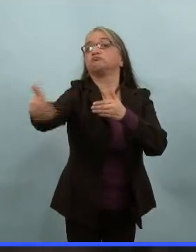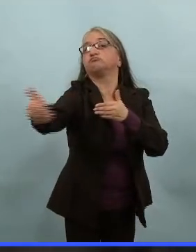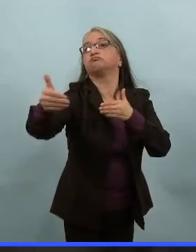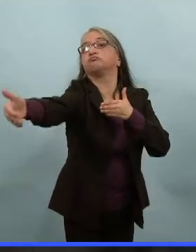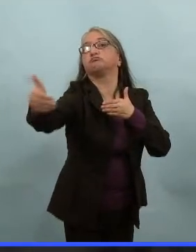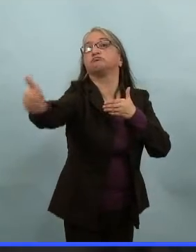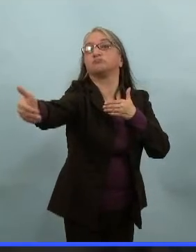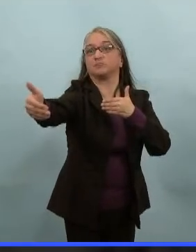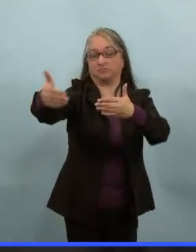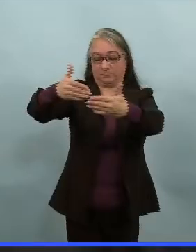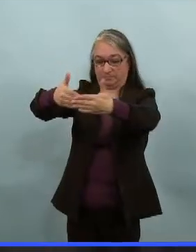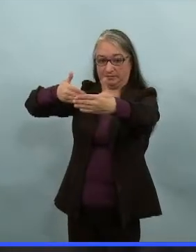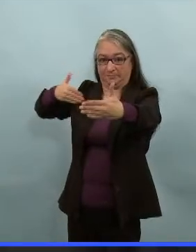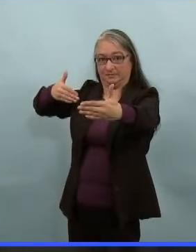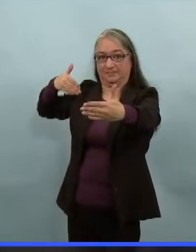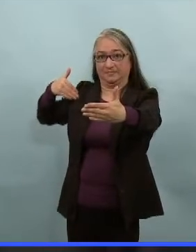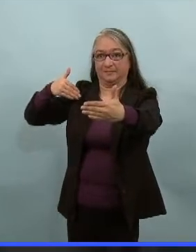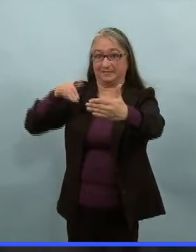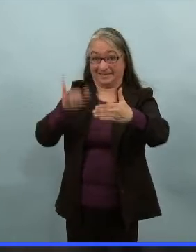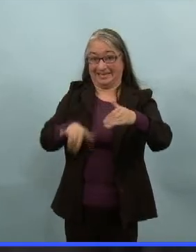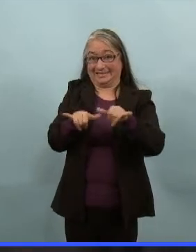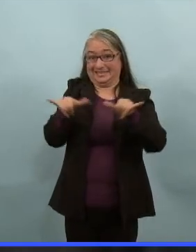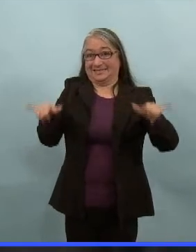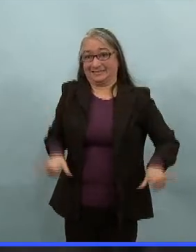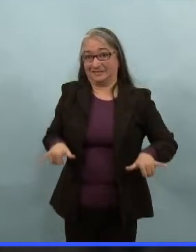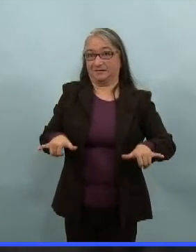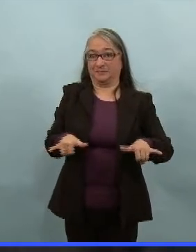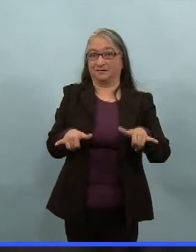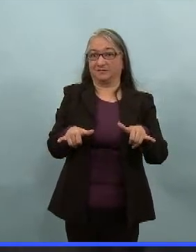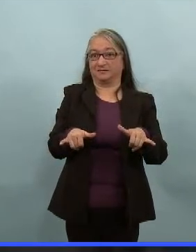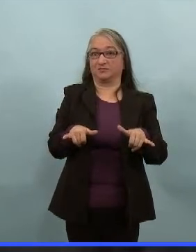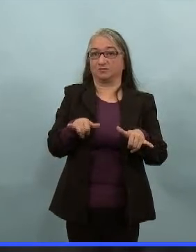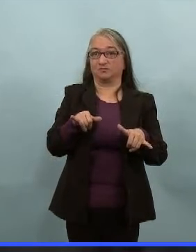stressed but it'll be stressed for a longer period of time but it won't have a large peak where the